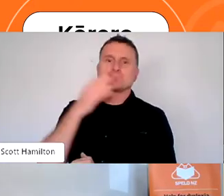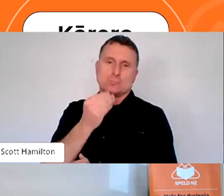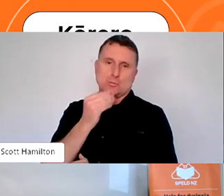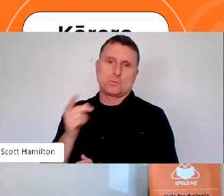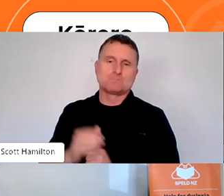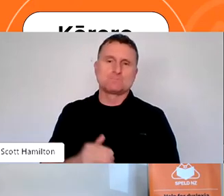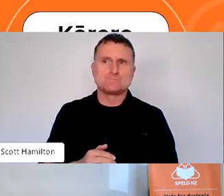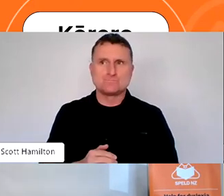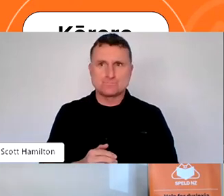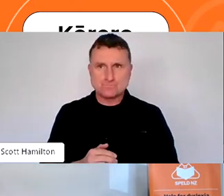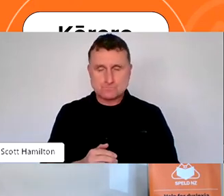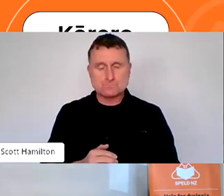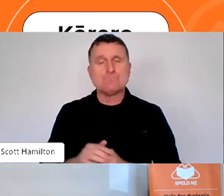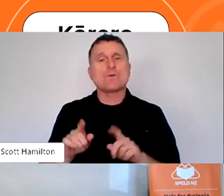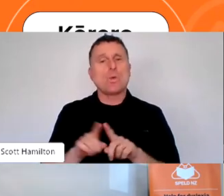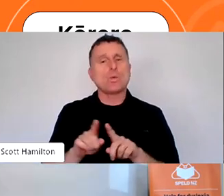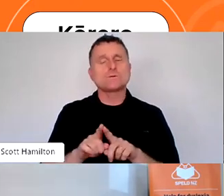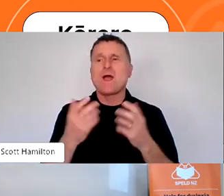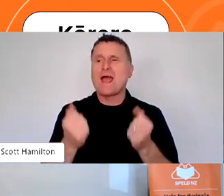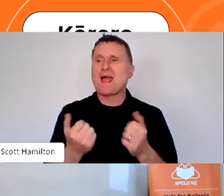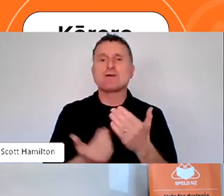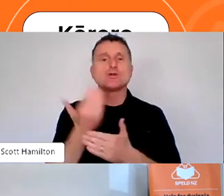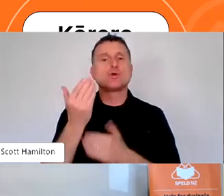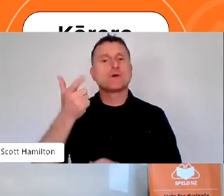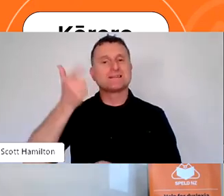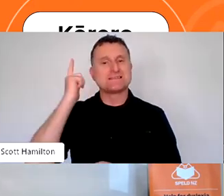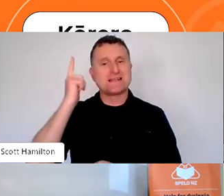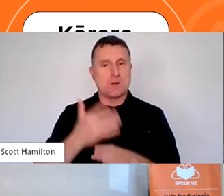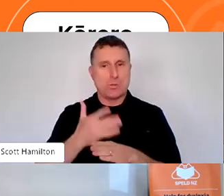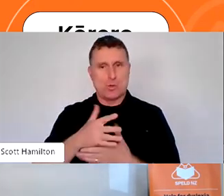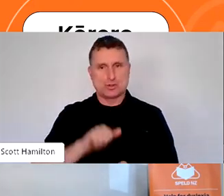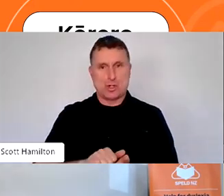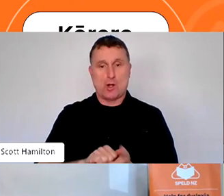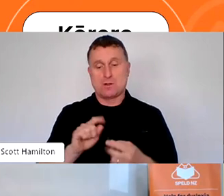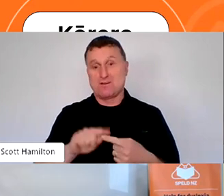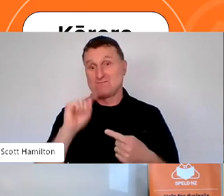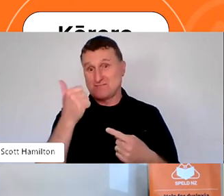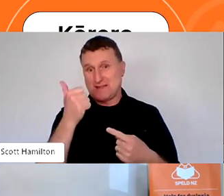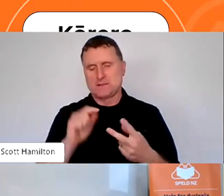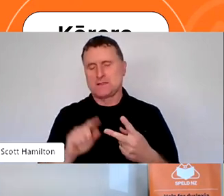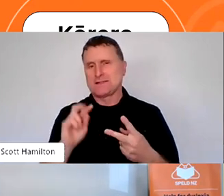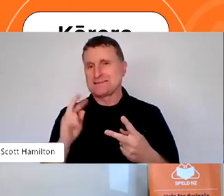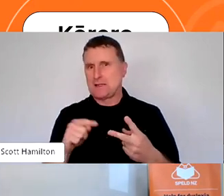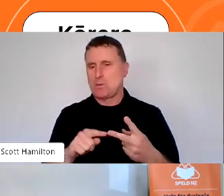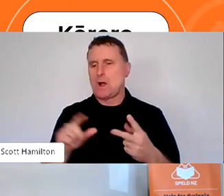offering new teacher workshops. We've just doing our second one at the moment, and we've found that's a huge need in our cluster